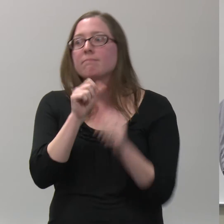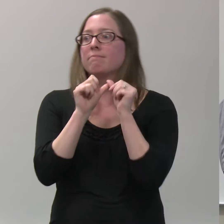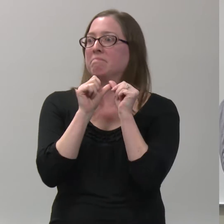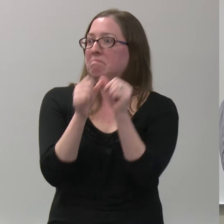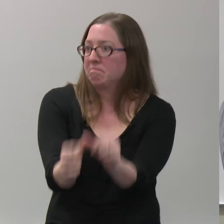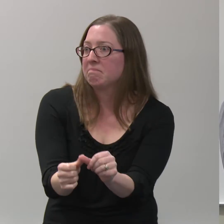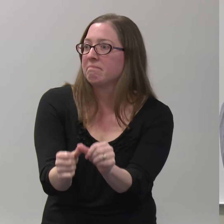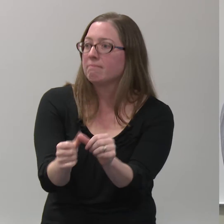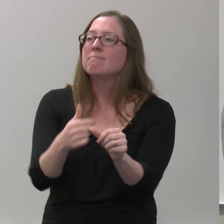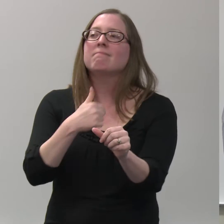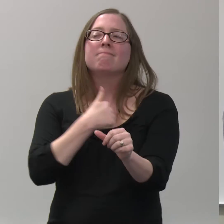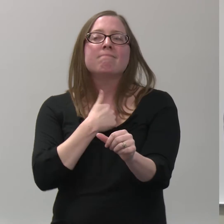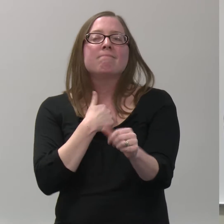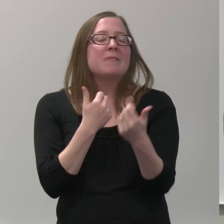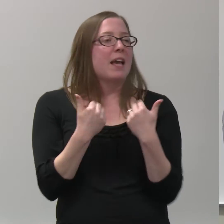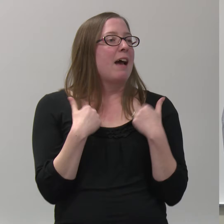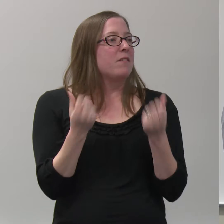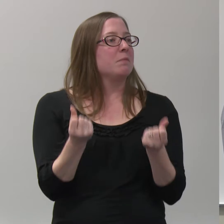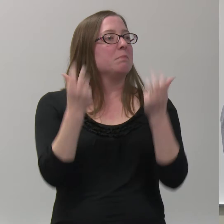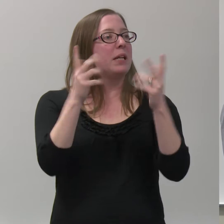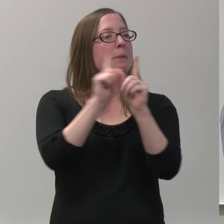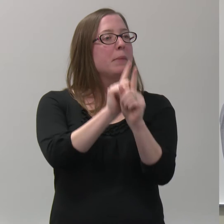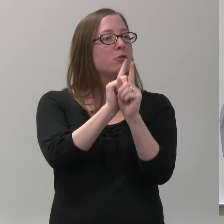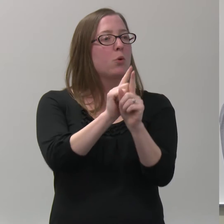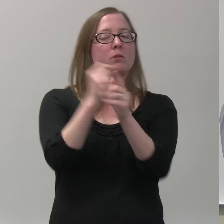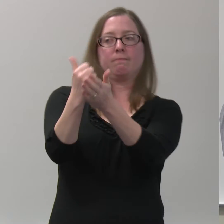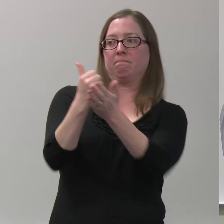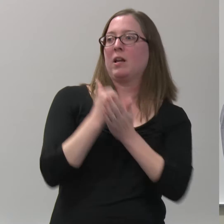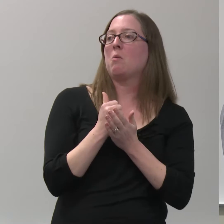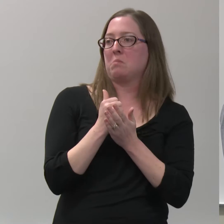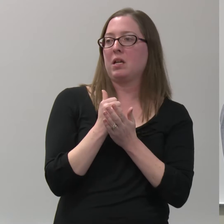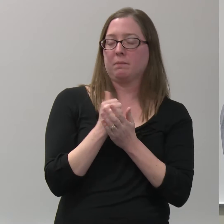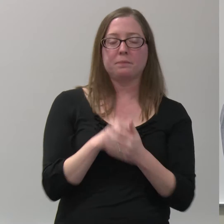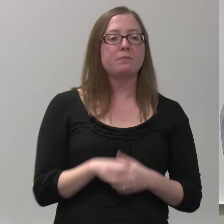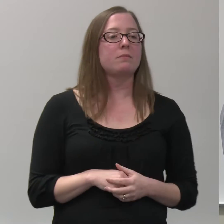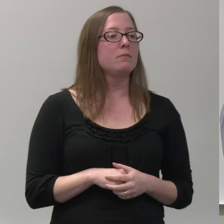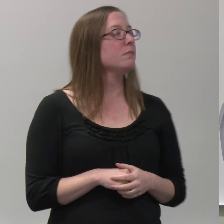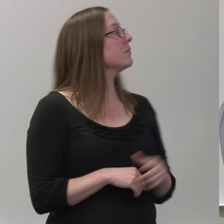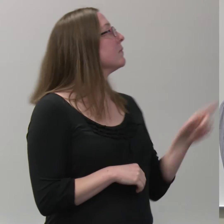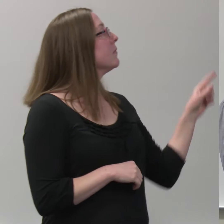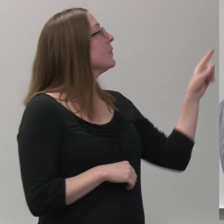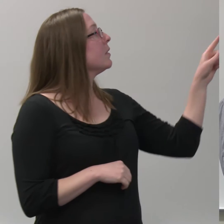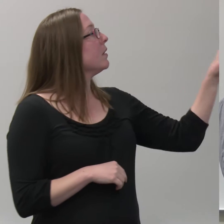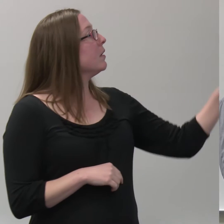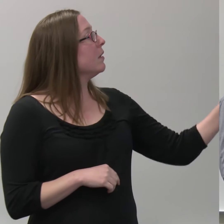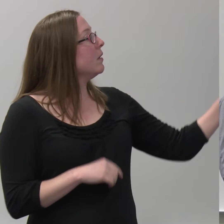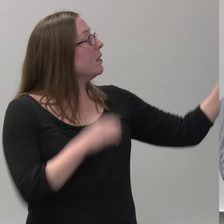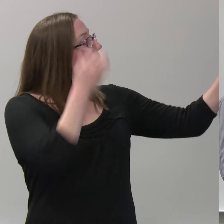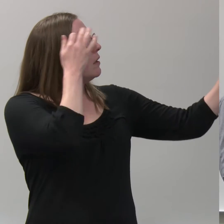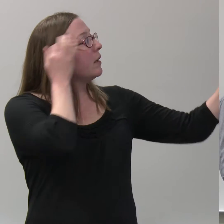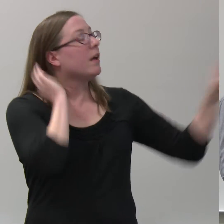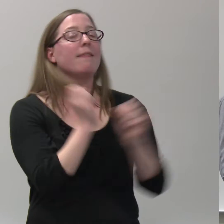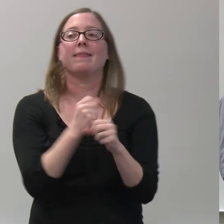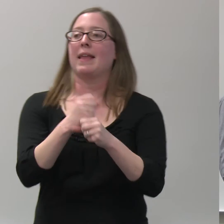and actually in that process, so these are the B cells that most people think about. They make a lot of antibody of different types.